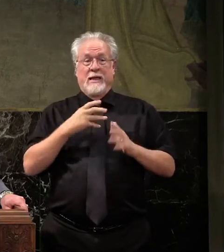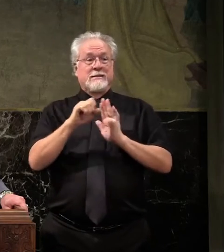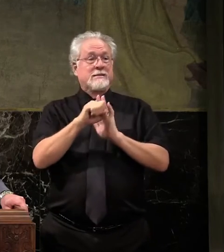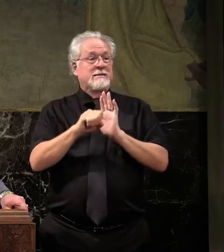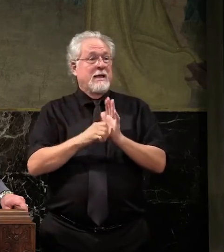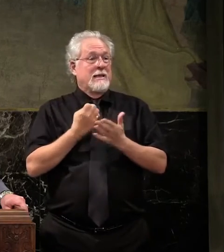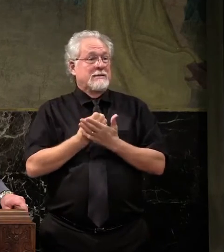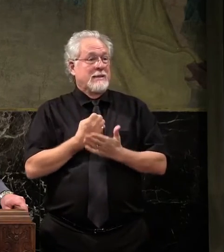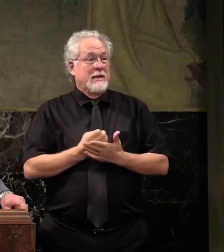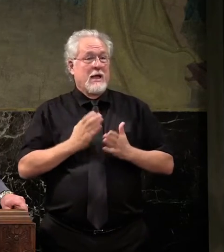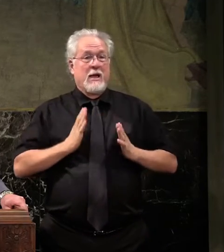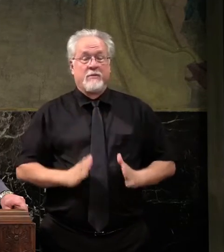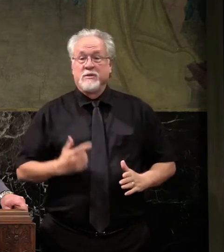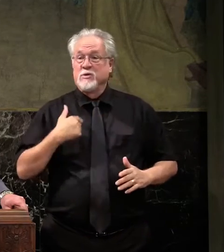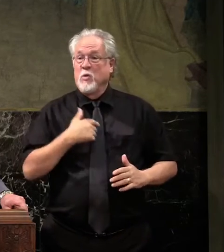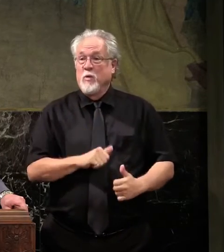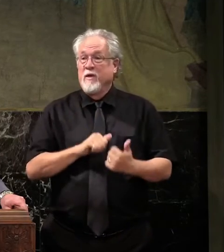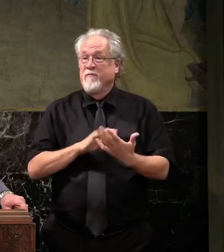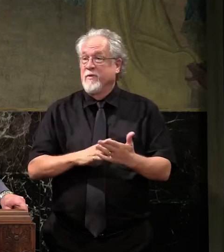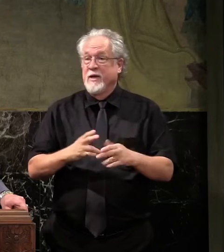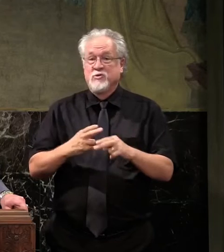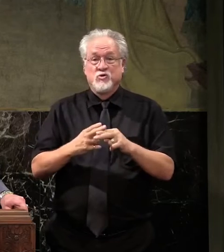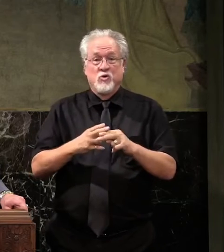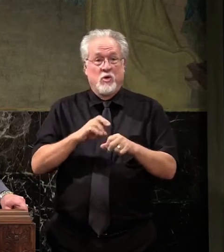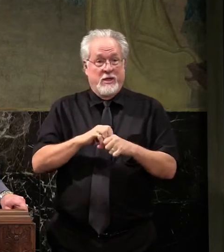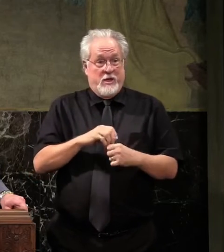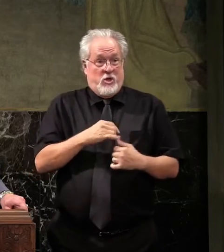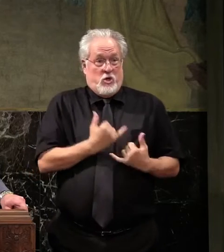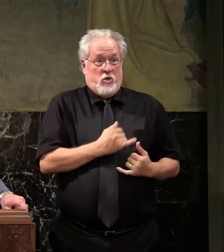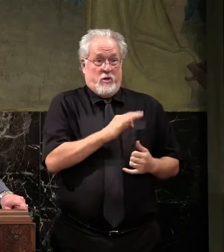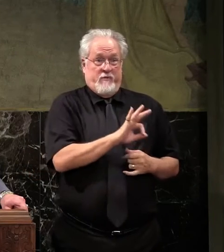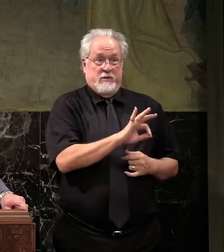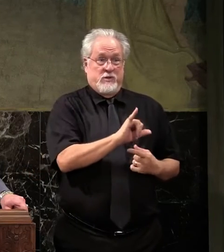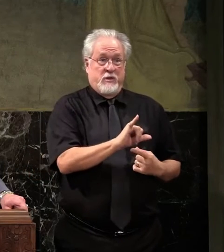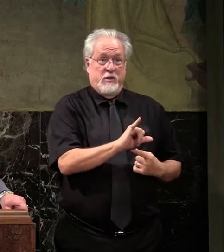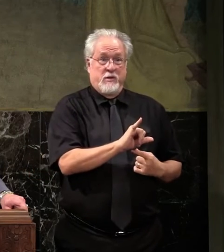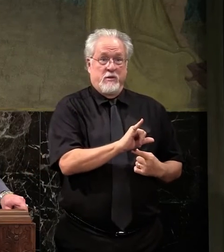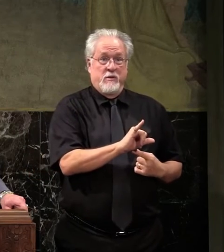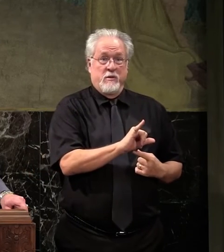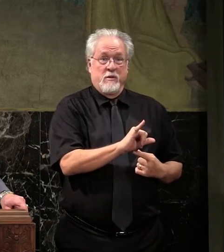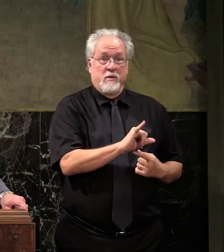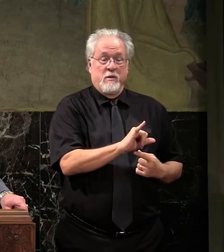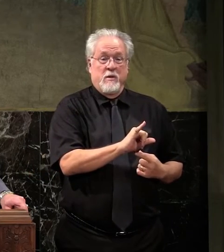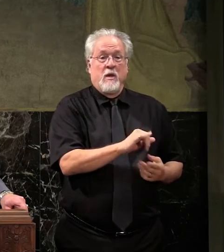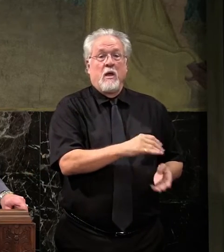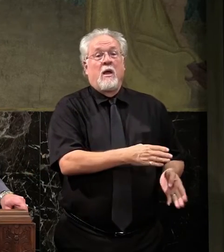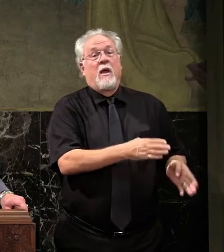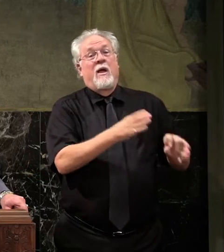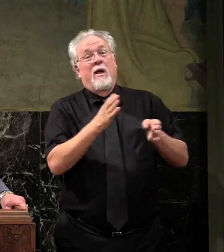we face a shortfall in the current fiscal year and it's probably is going